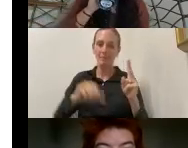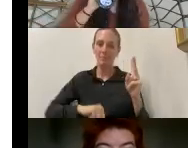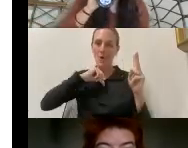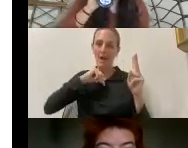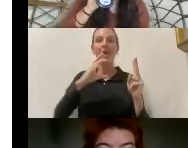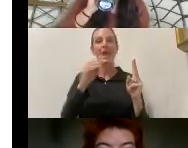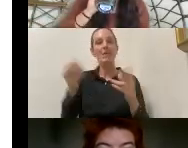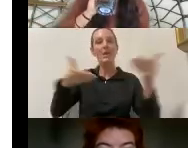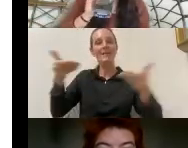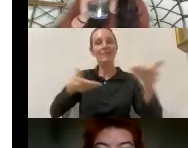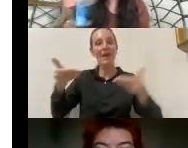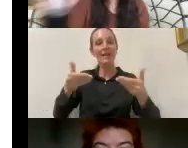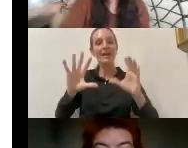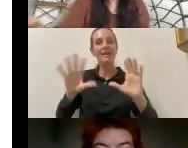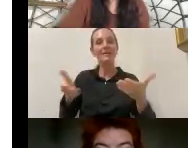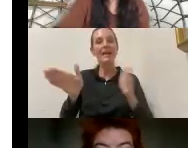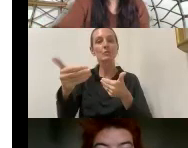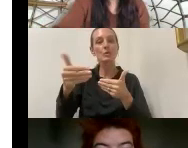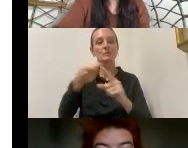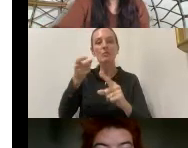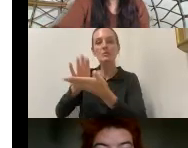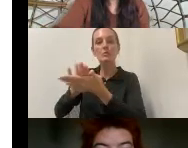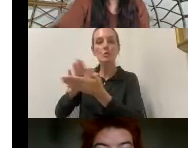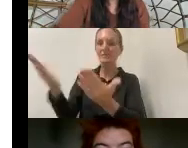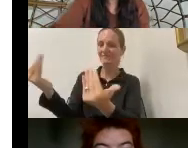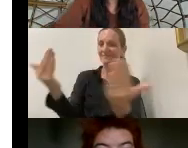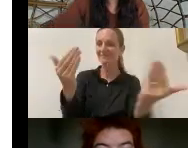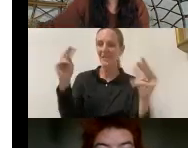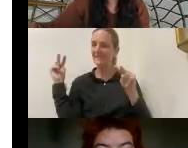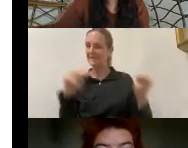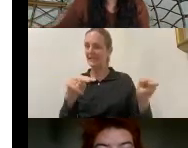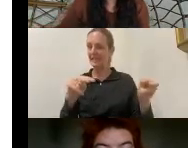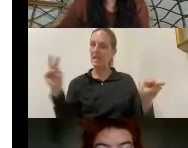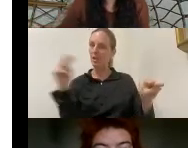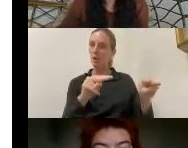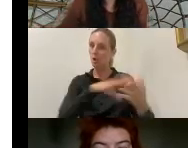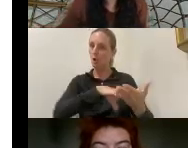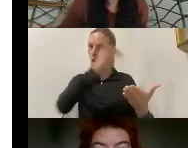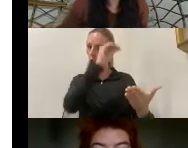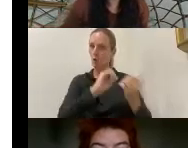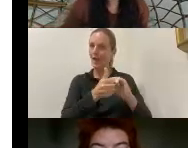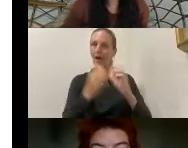panels and get taught a little about how valuable they are for our community, as well as some other teachings about our traditions.